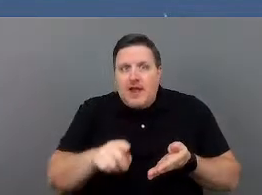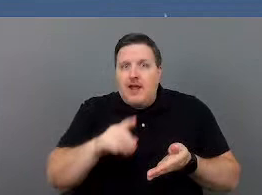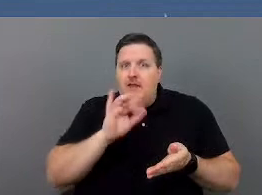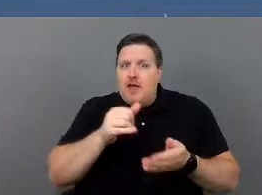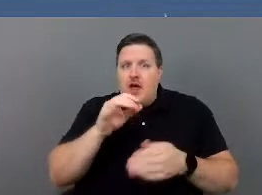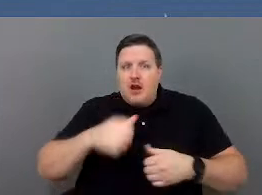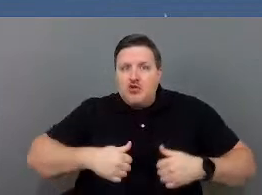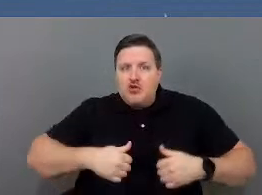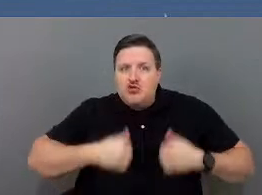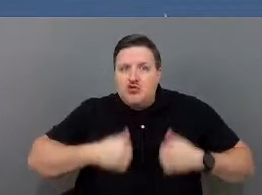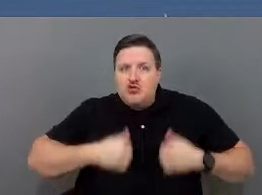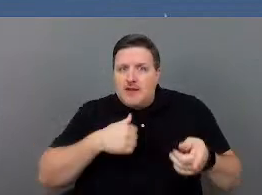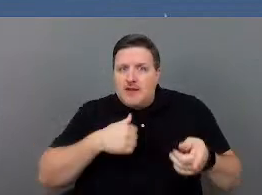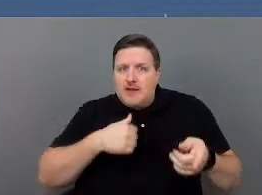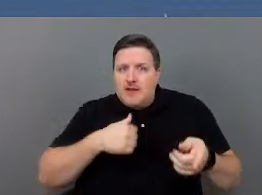AND THEN IN THE LAST TWO YEARS,